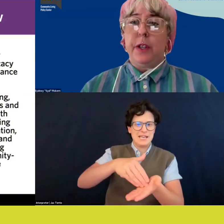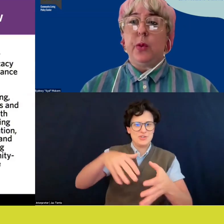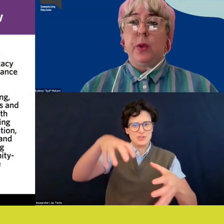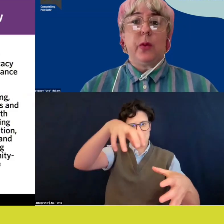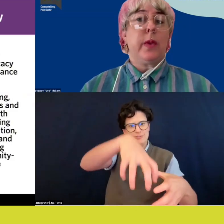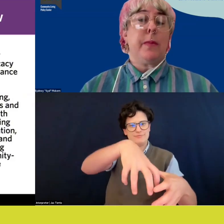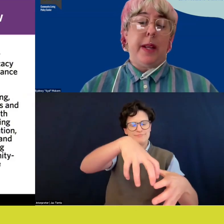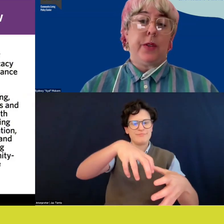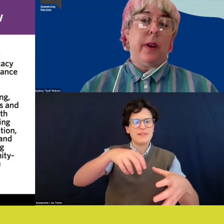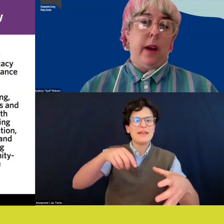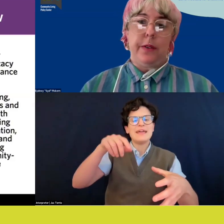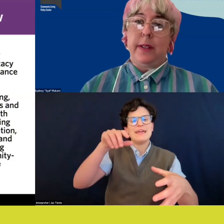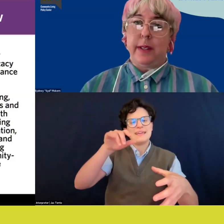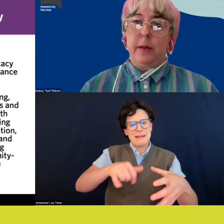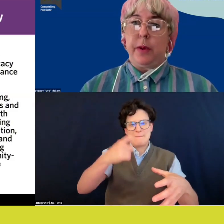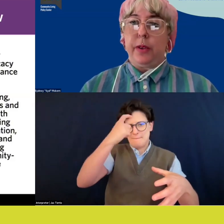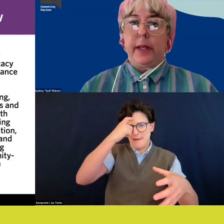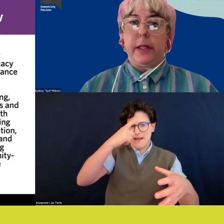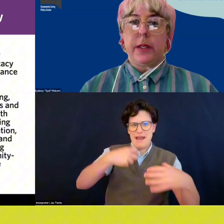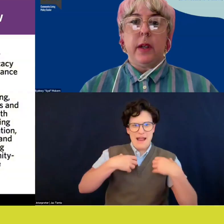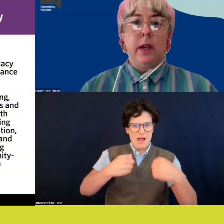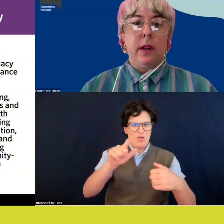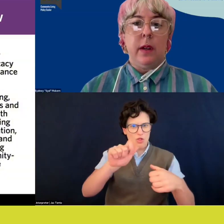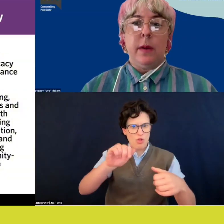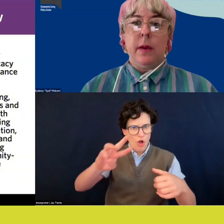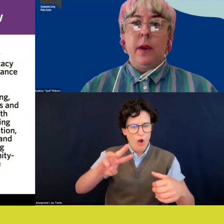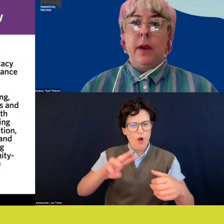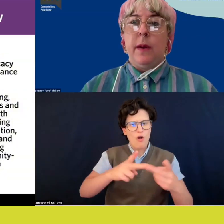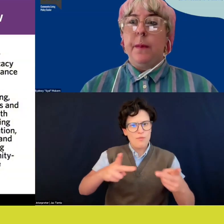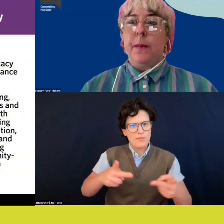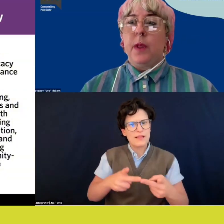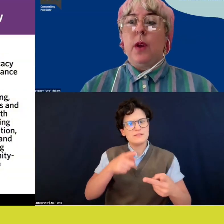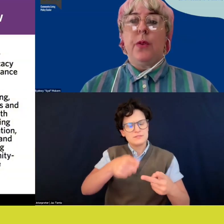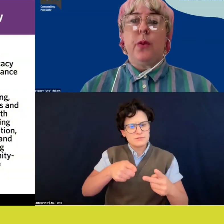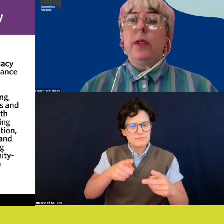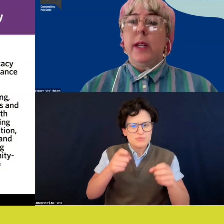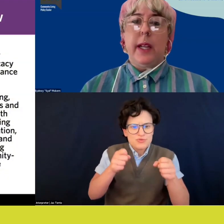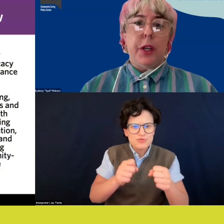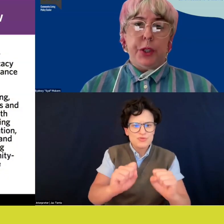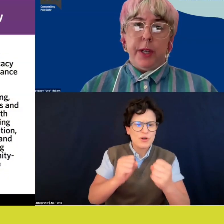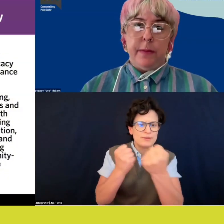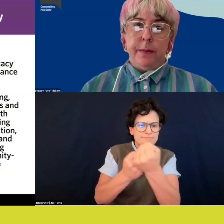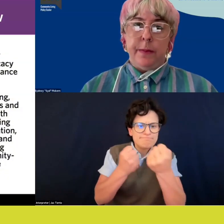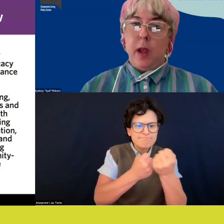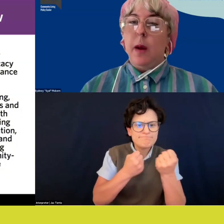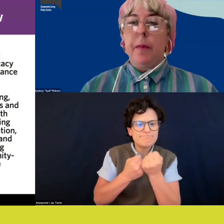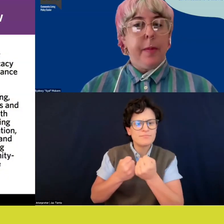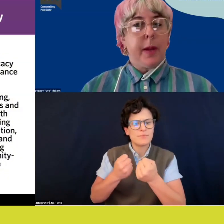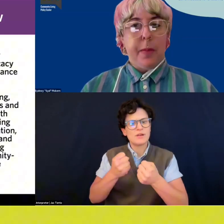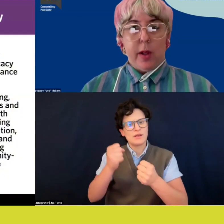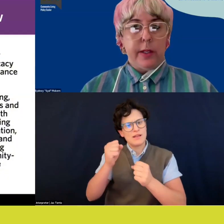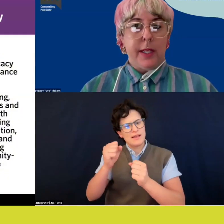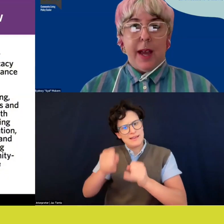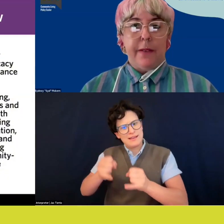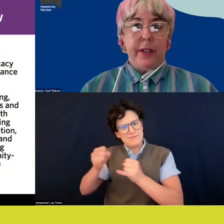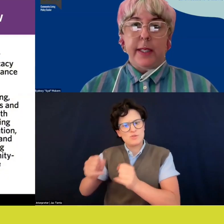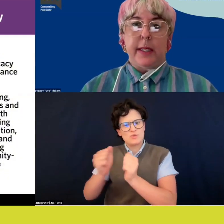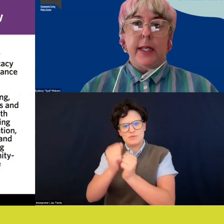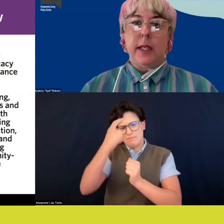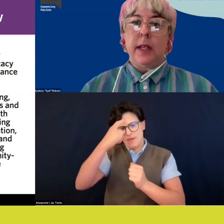individuals with mental health disabilities. Through litigation, public policy advocacy,